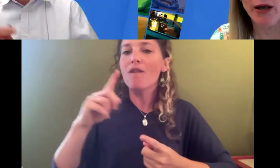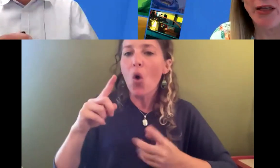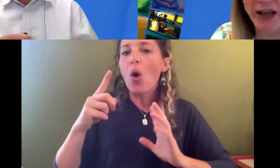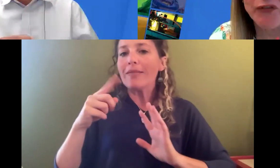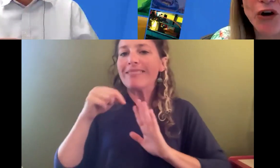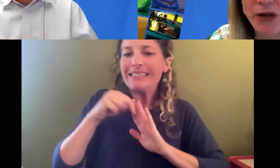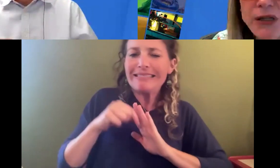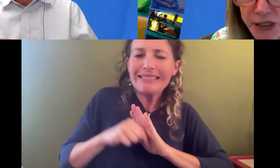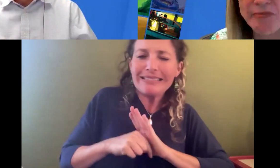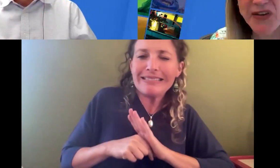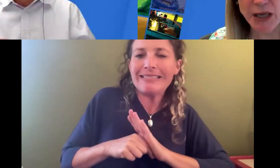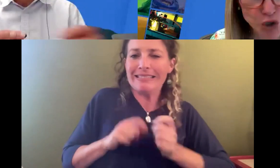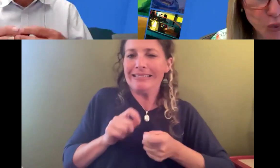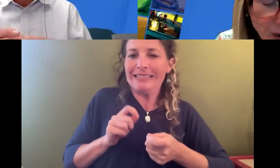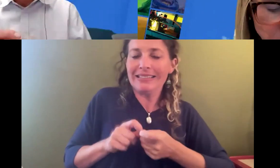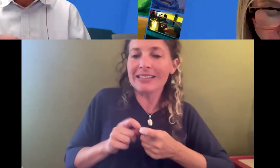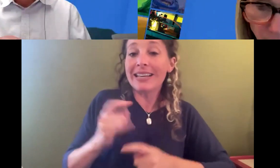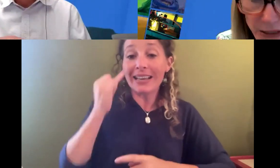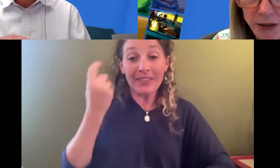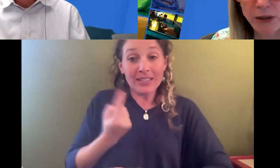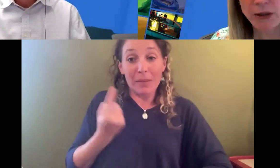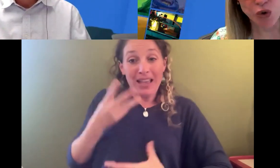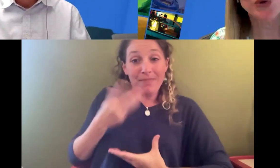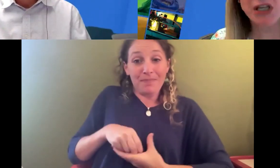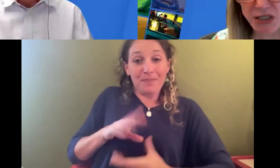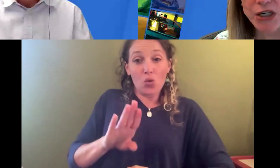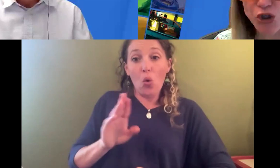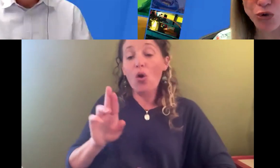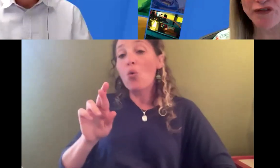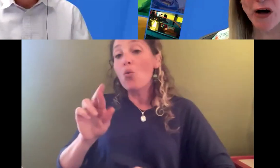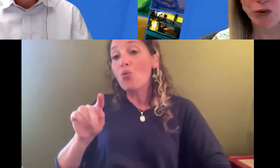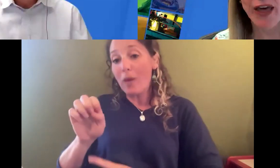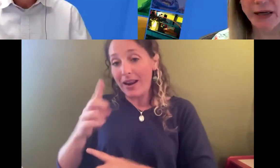that if there is something in your rate agreement, you would continue to follow that